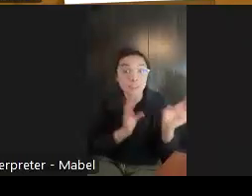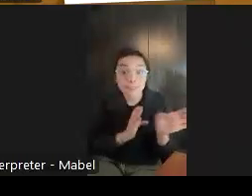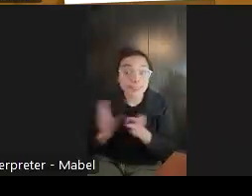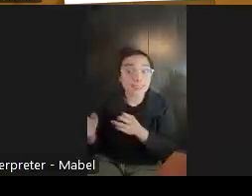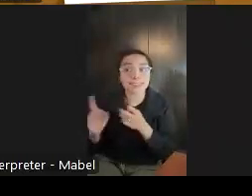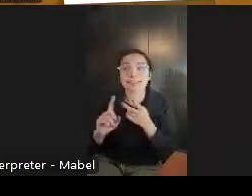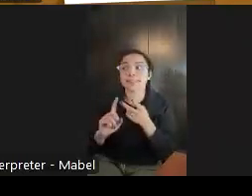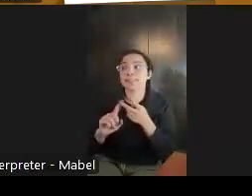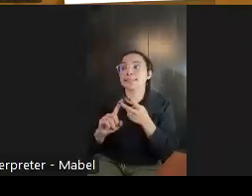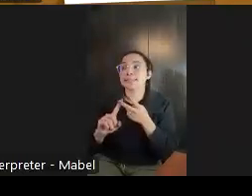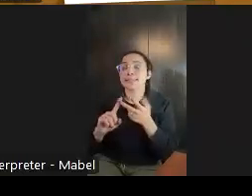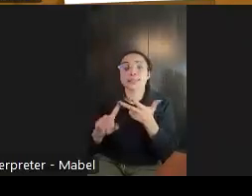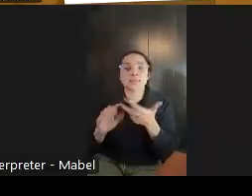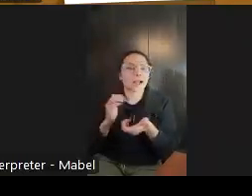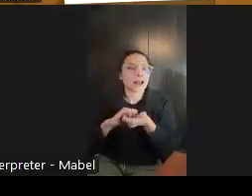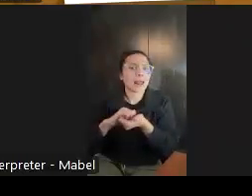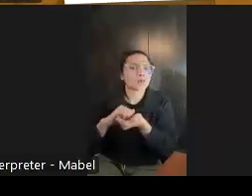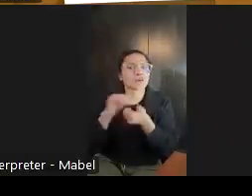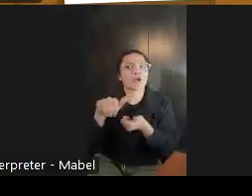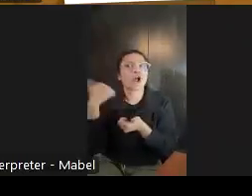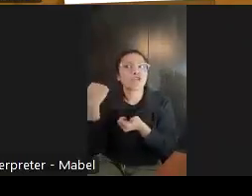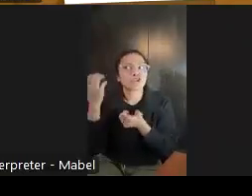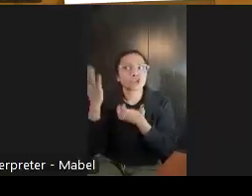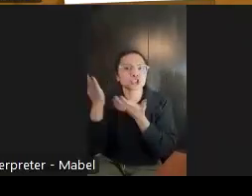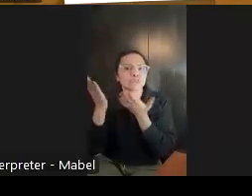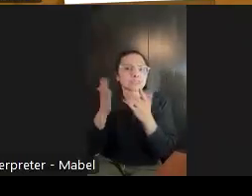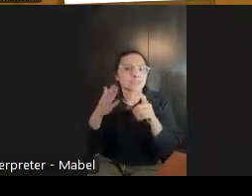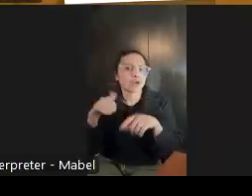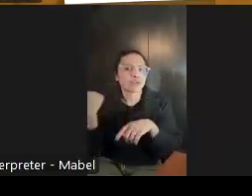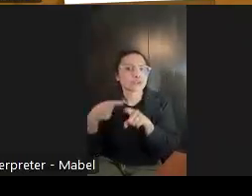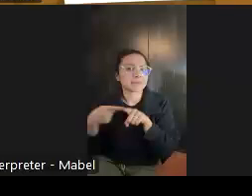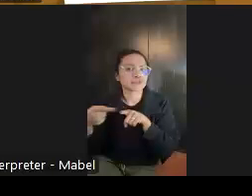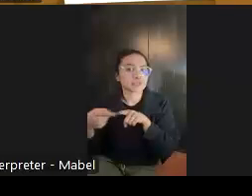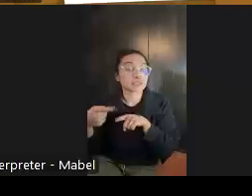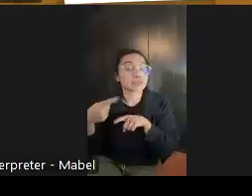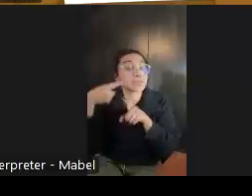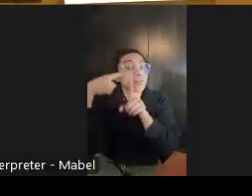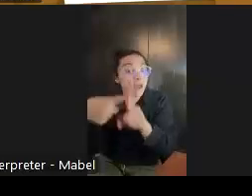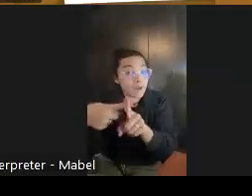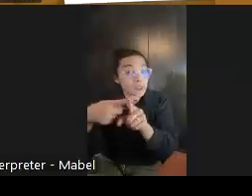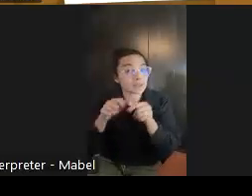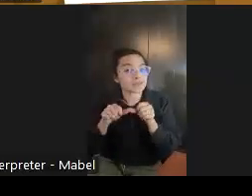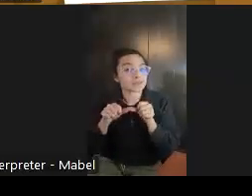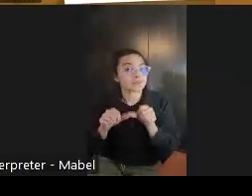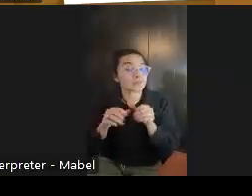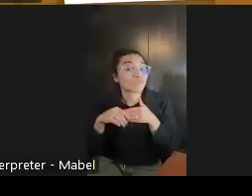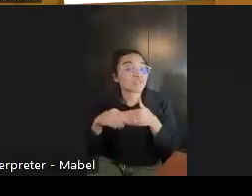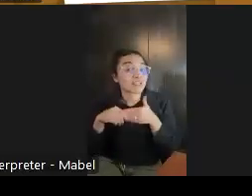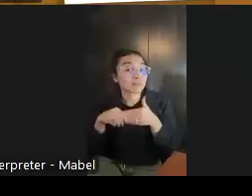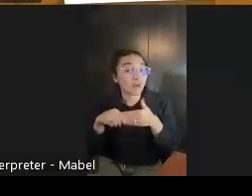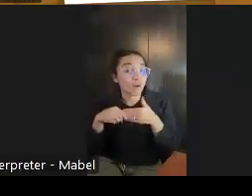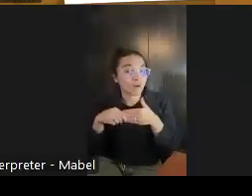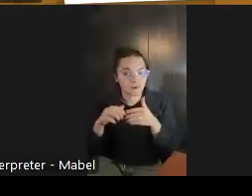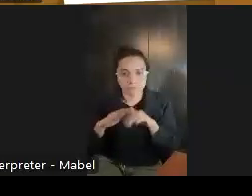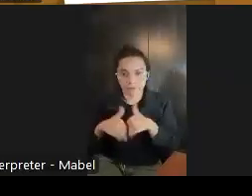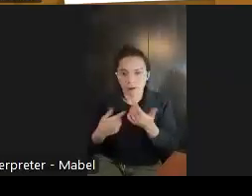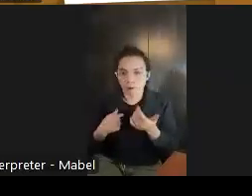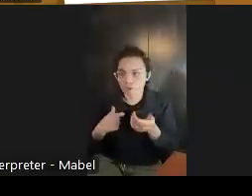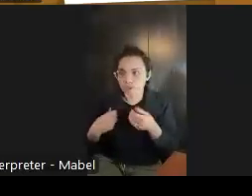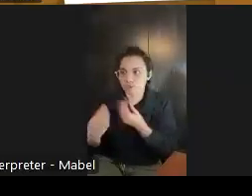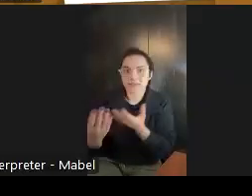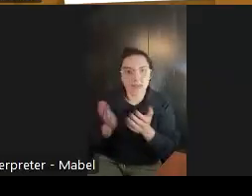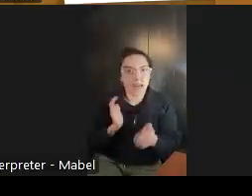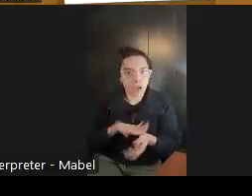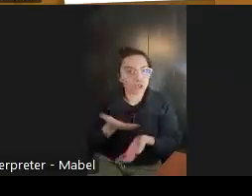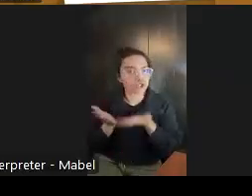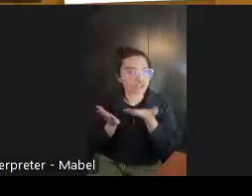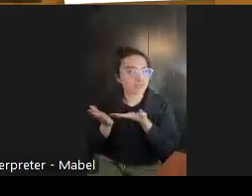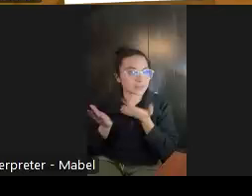services and being able to be flexible in terms of how do we conduct a our our services um so now